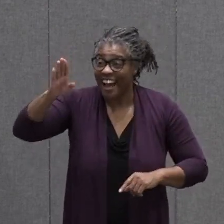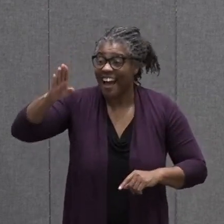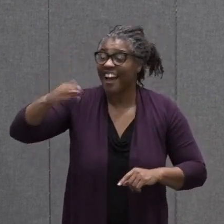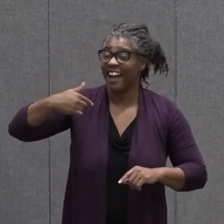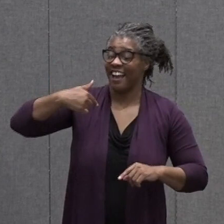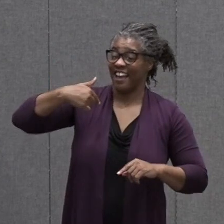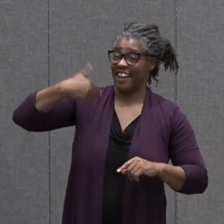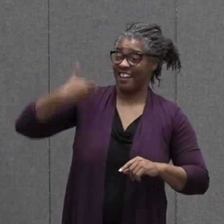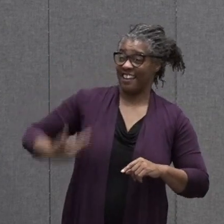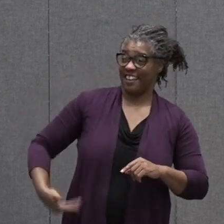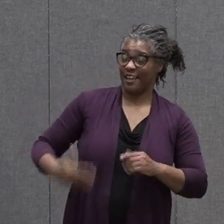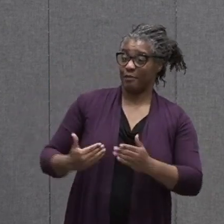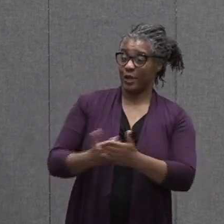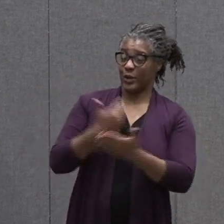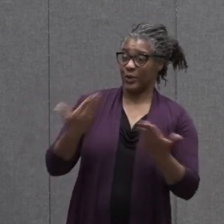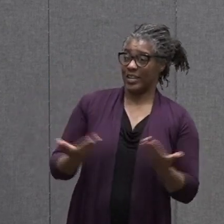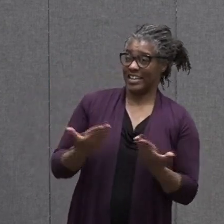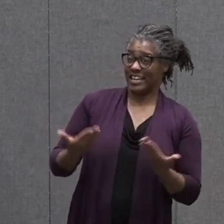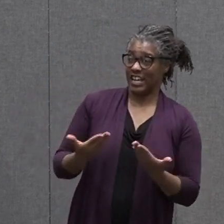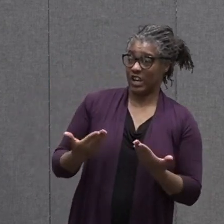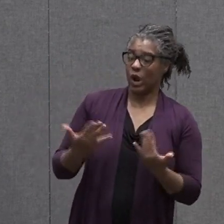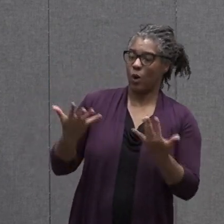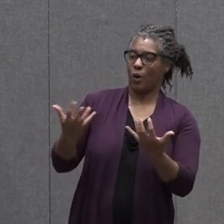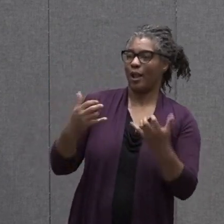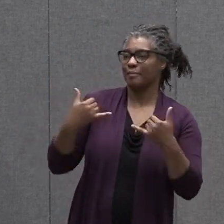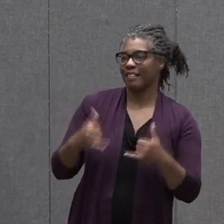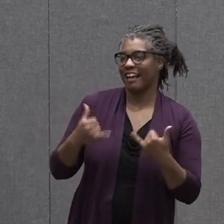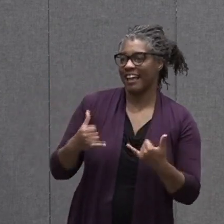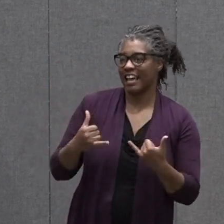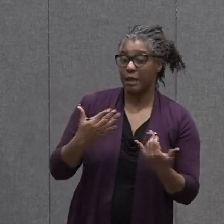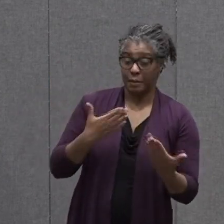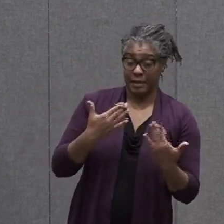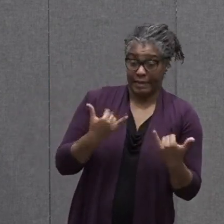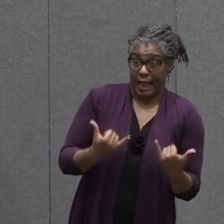Maybe now, maybe later, or even all day.